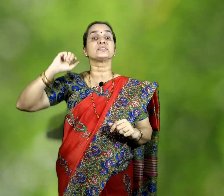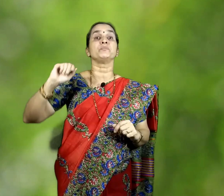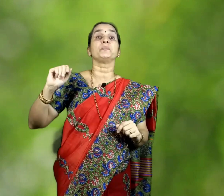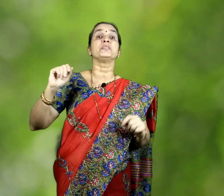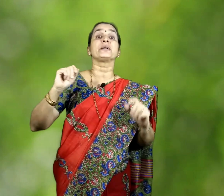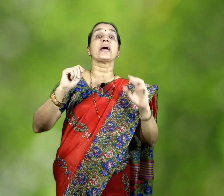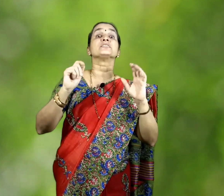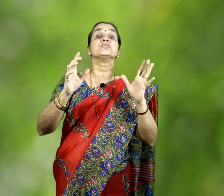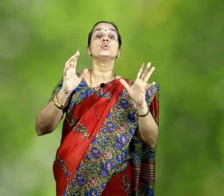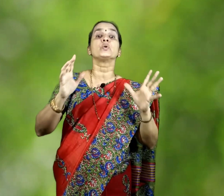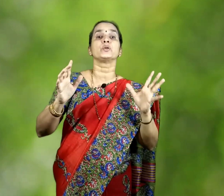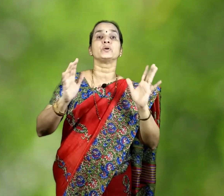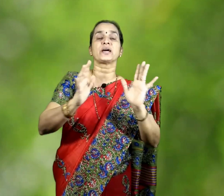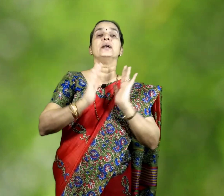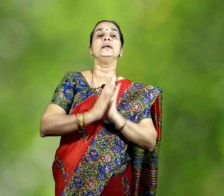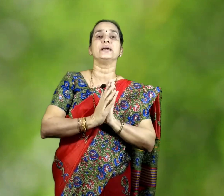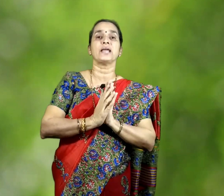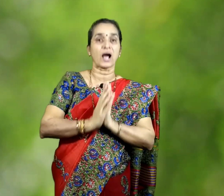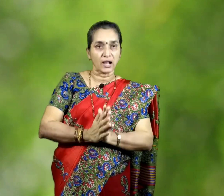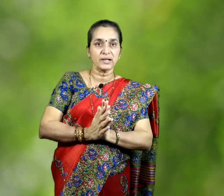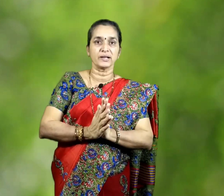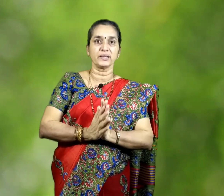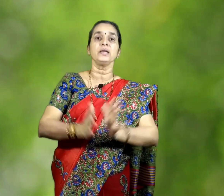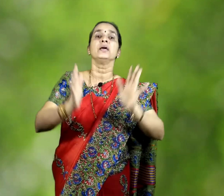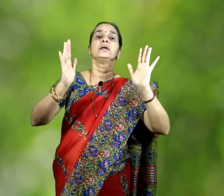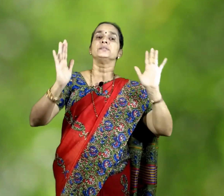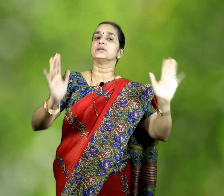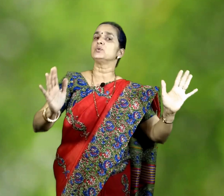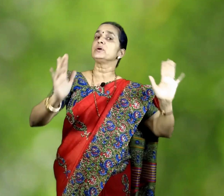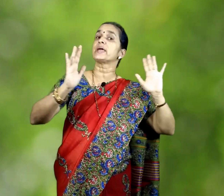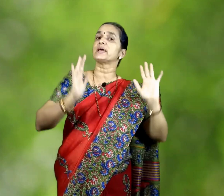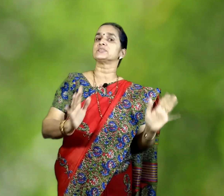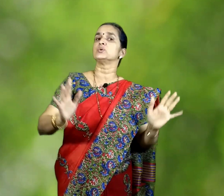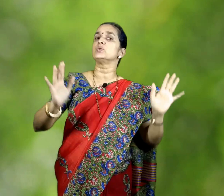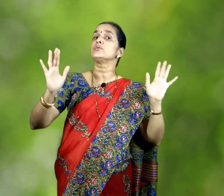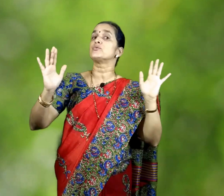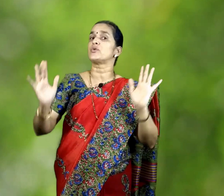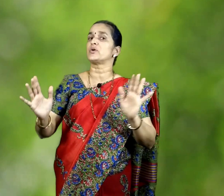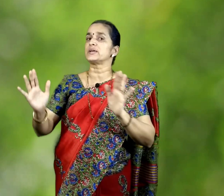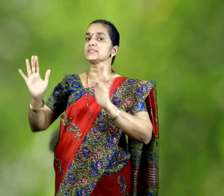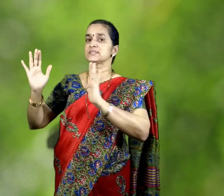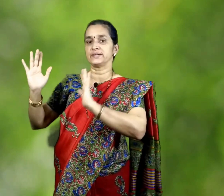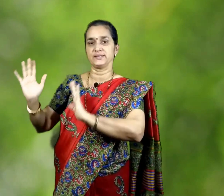Shimoga district of Karnataka near Kysanur village in a local forest